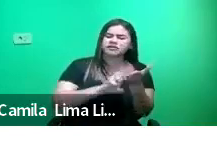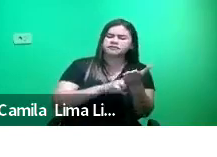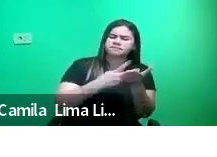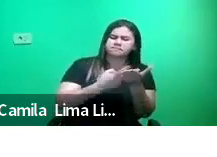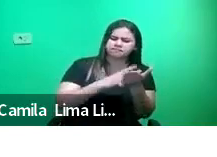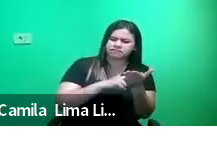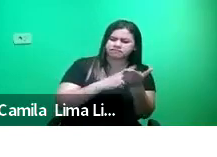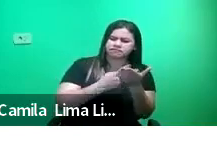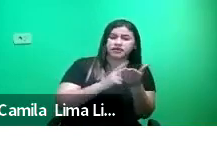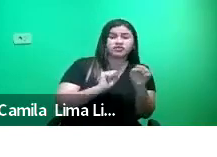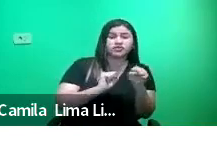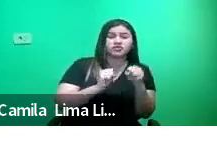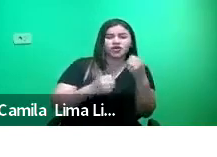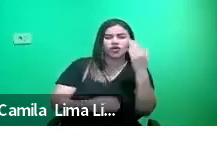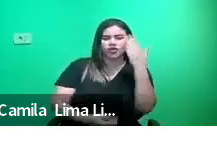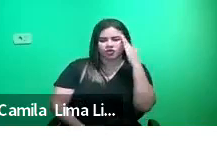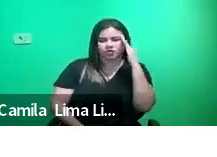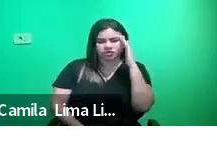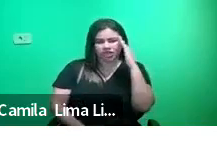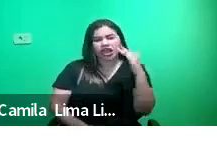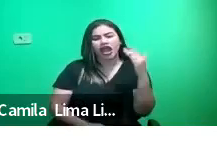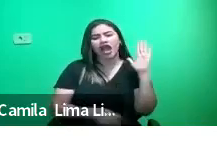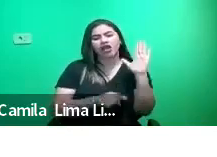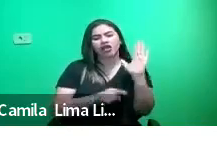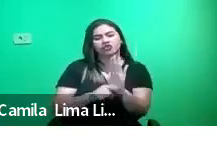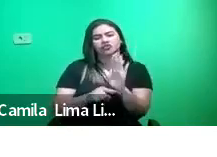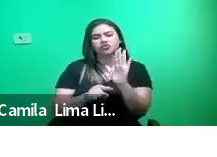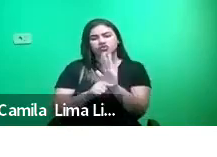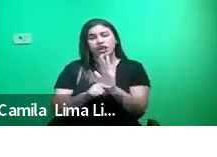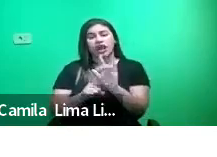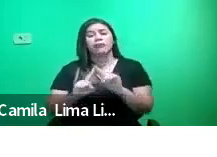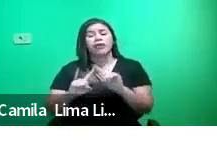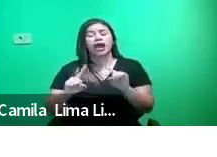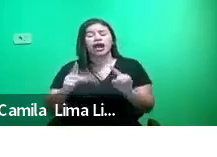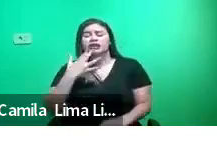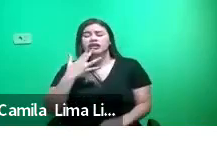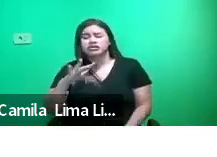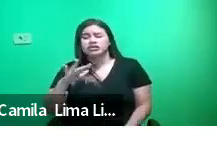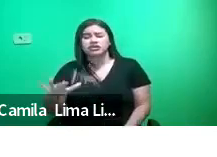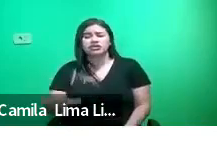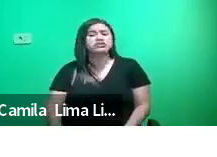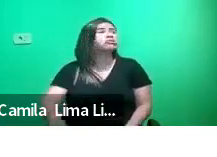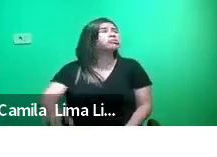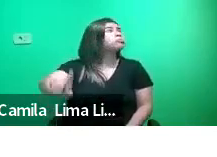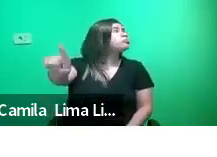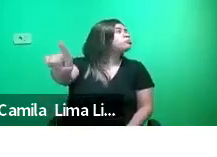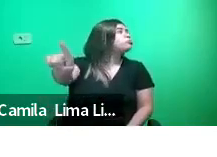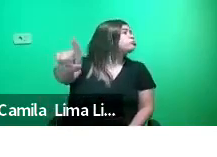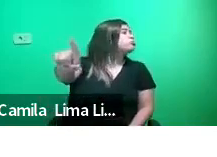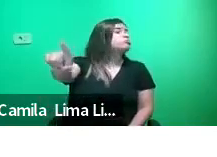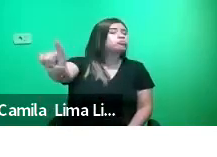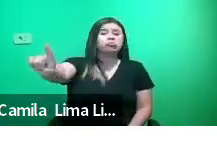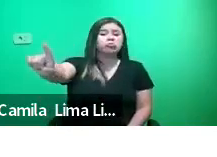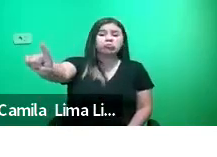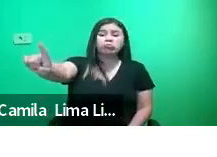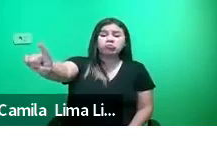child is doing, and child is doing and intervene, and is doing and intervene, and yet, apparently the day yet apparently the child isn't able to or or there's no